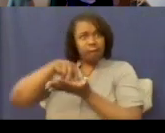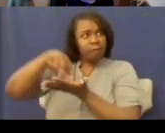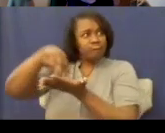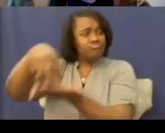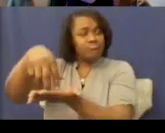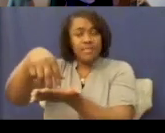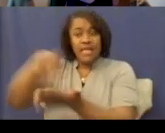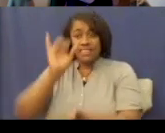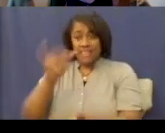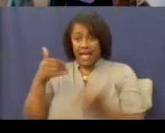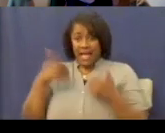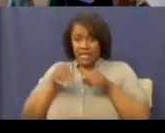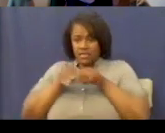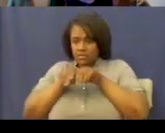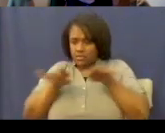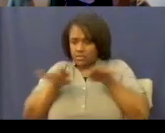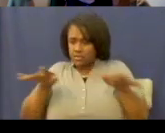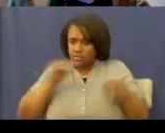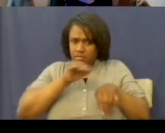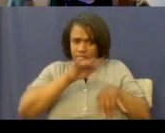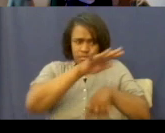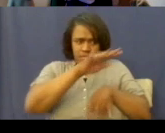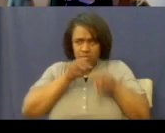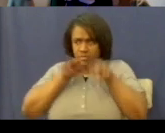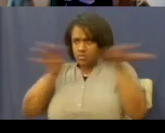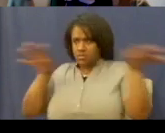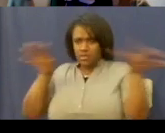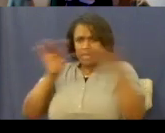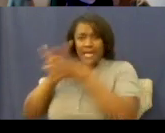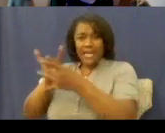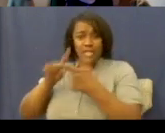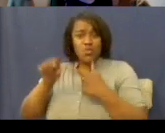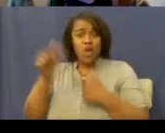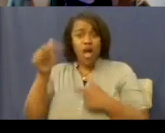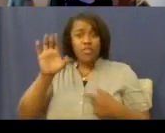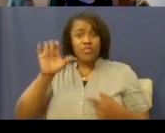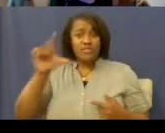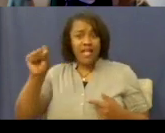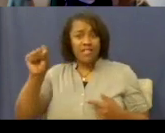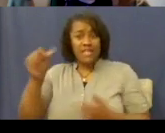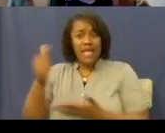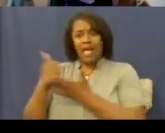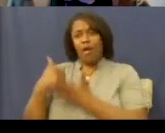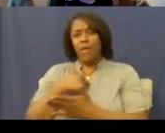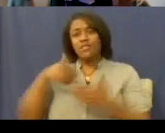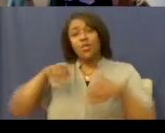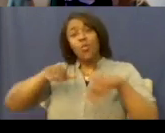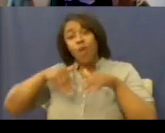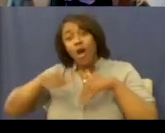that go to other cells that help us walk, and other cells that help us reach for things,